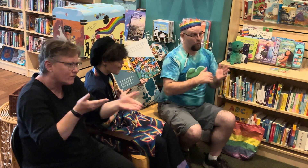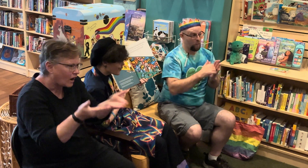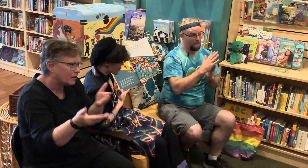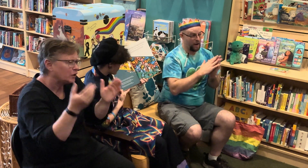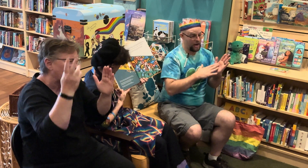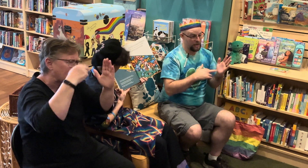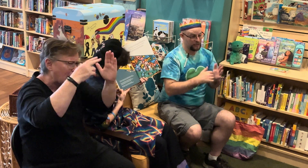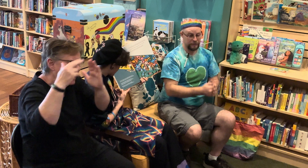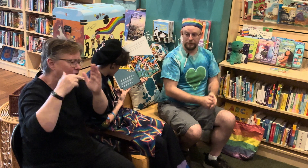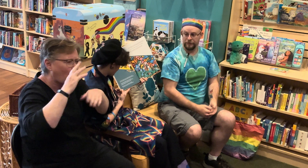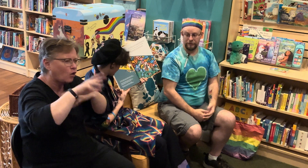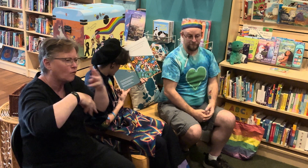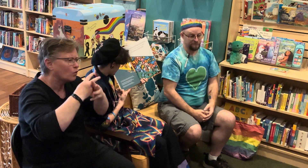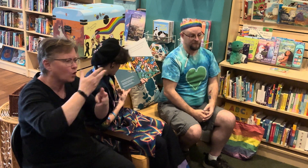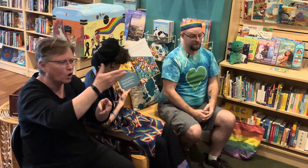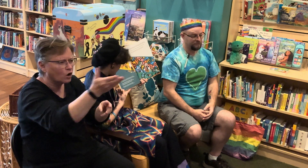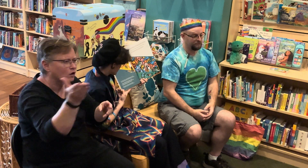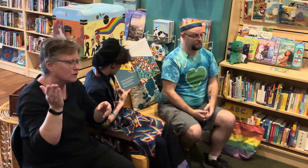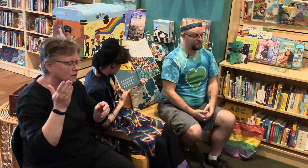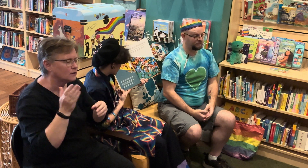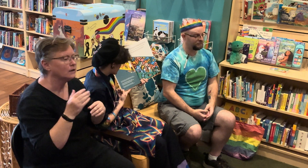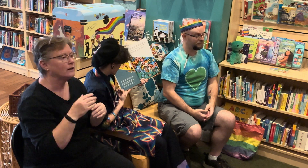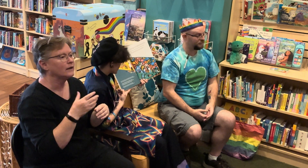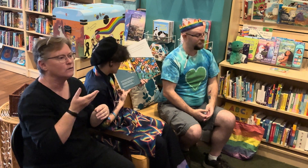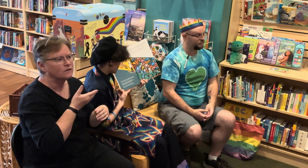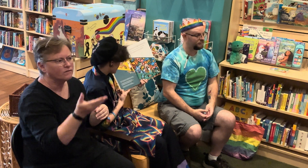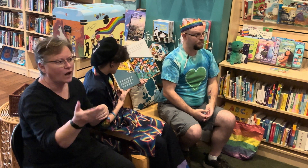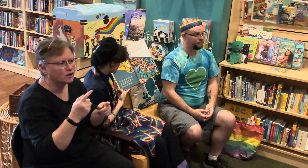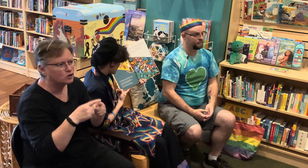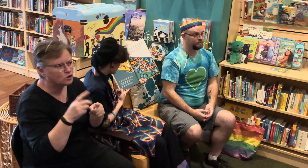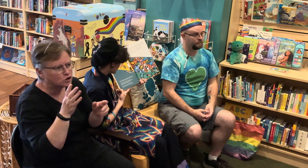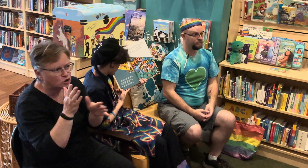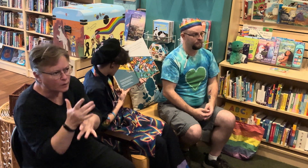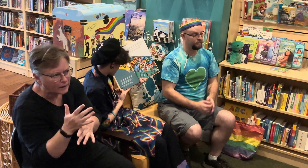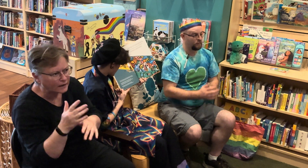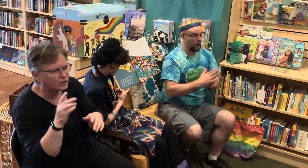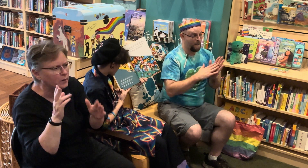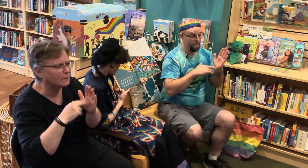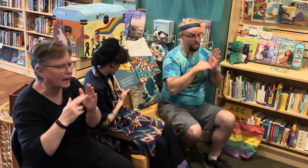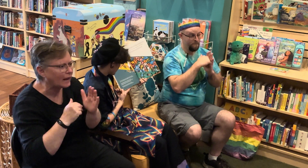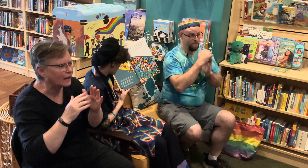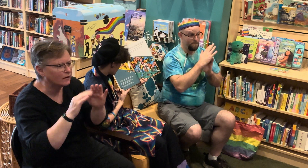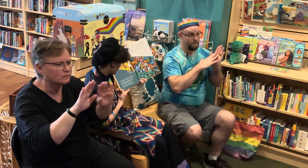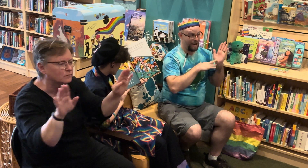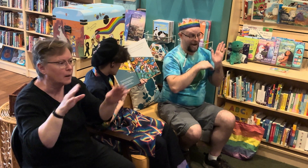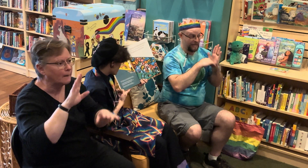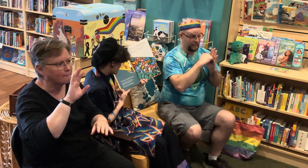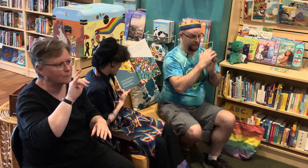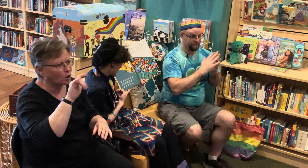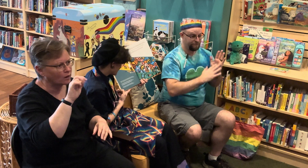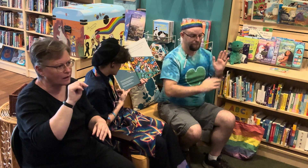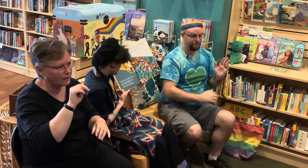over the world. He was invited to West Germany to paint a stretch of the Berlin Wall, which had been